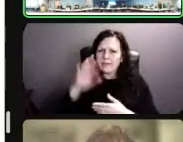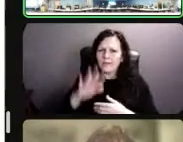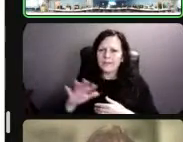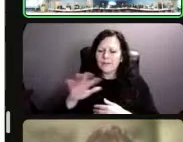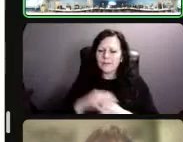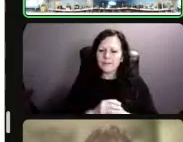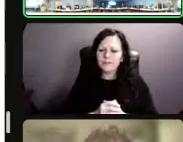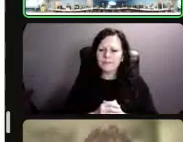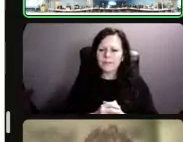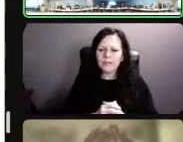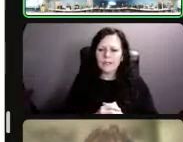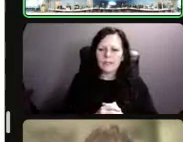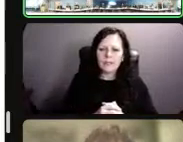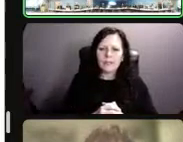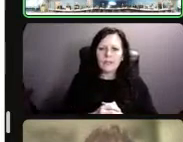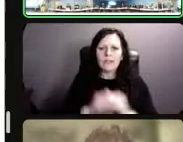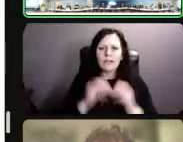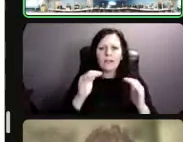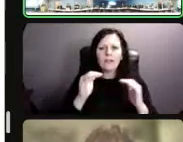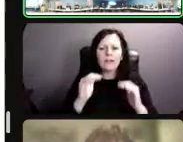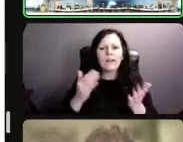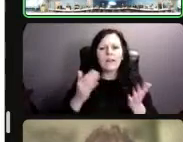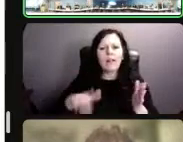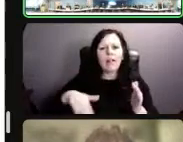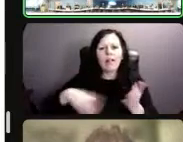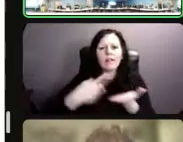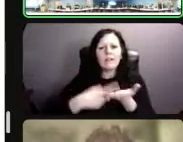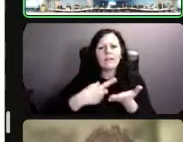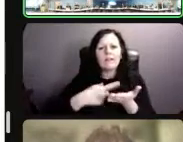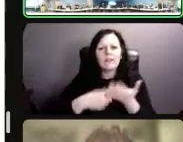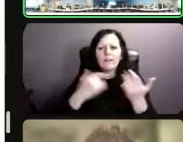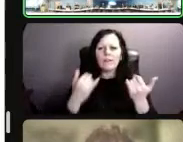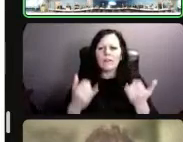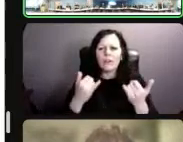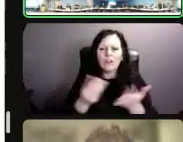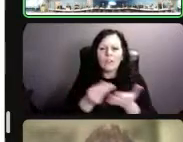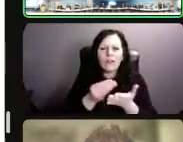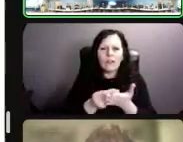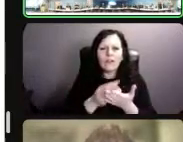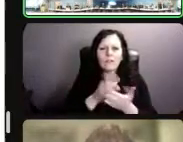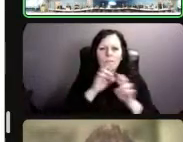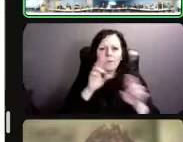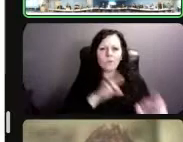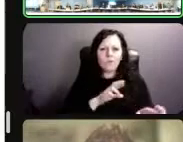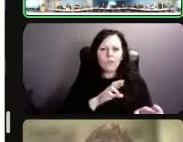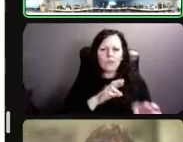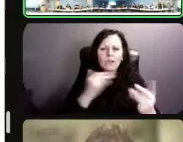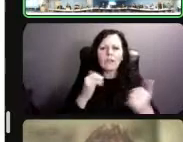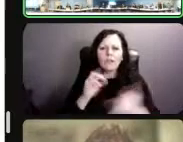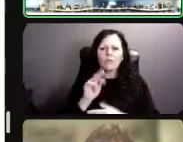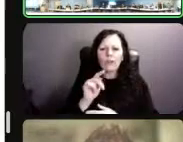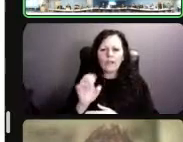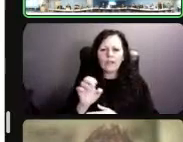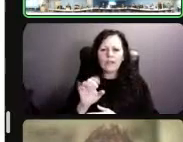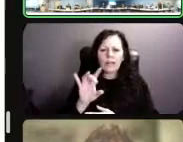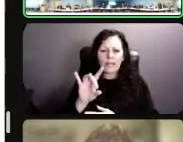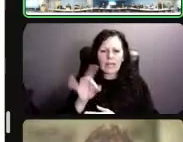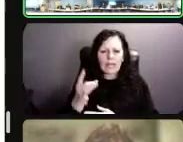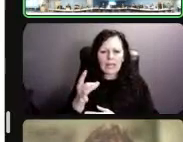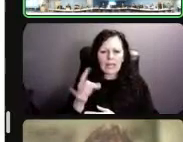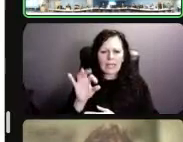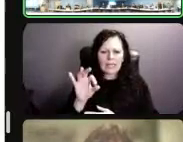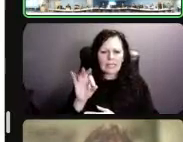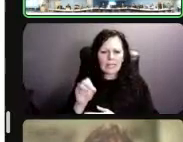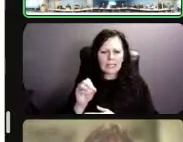THOUSAND DOLLARS AND ENDED.